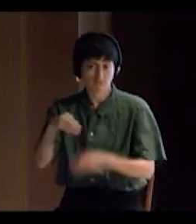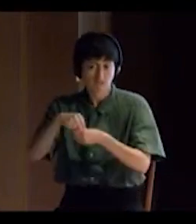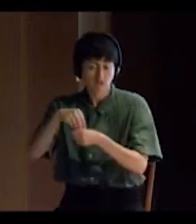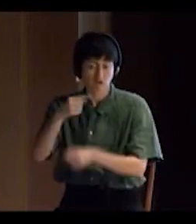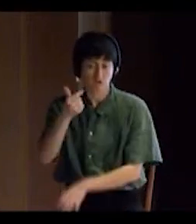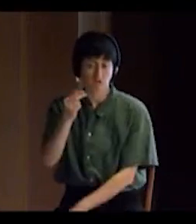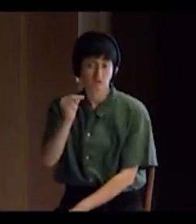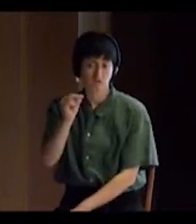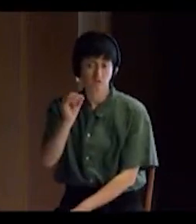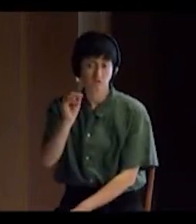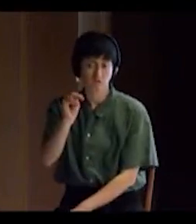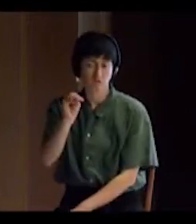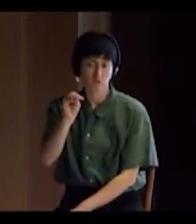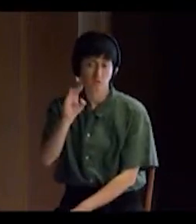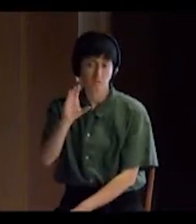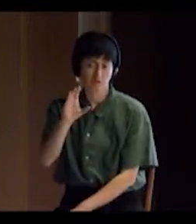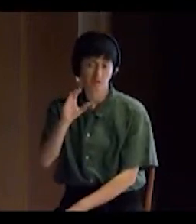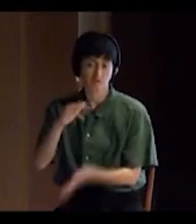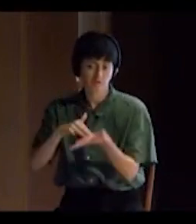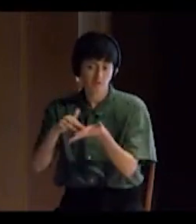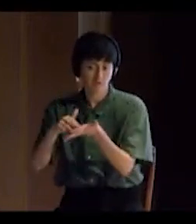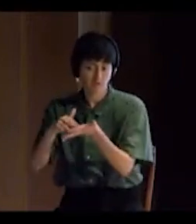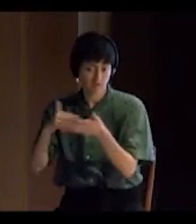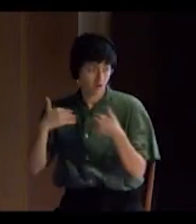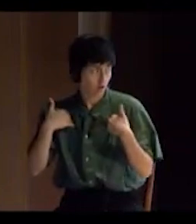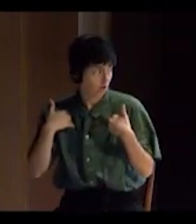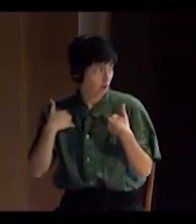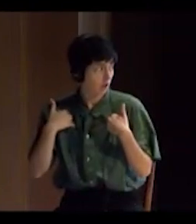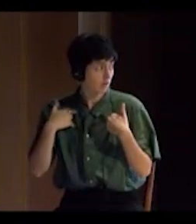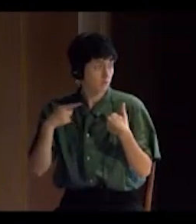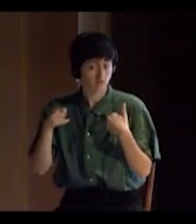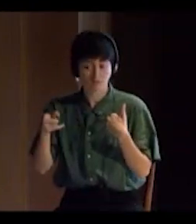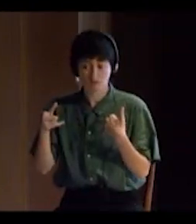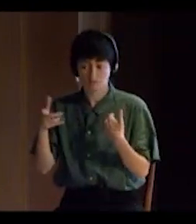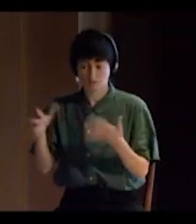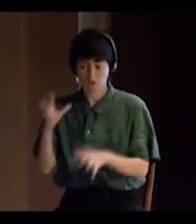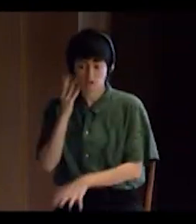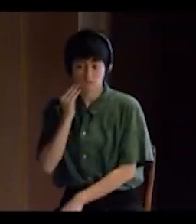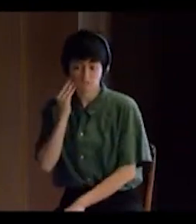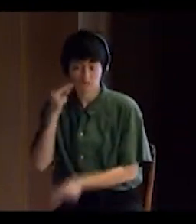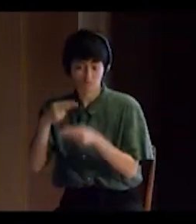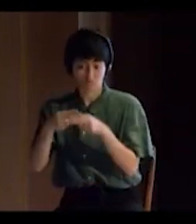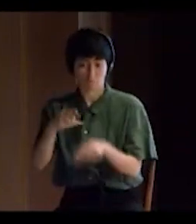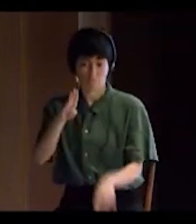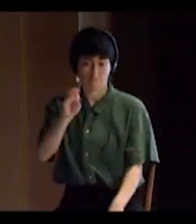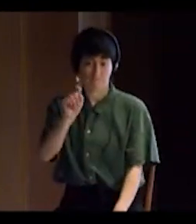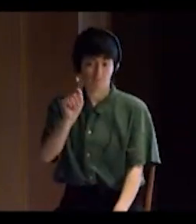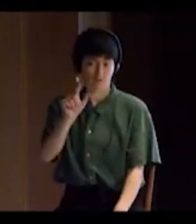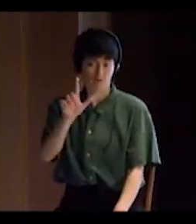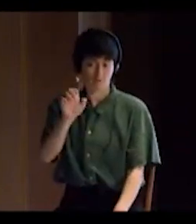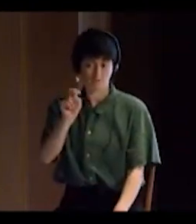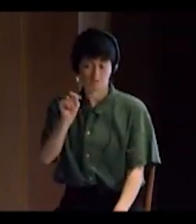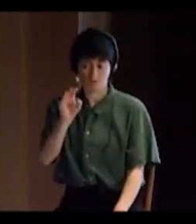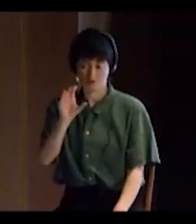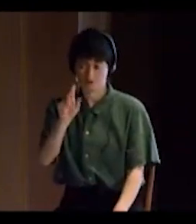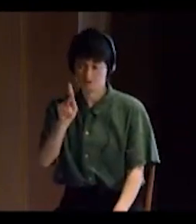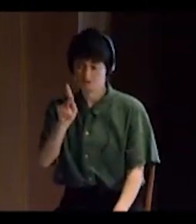that shows whether they've undergone any bottlenecks. Yes. There were some recent studies by Marjorie Matocq's lab.